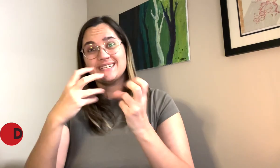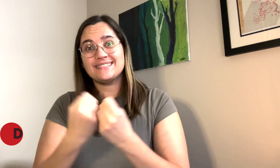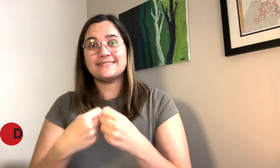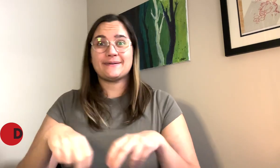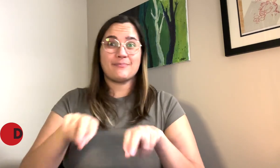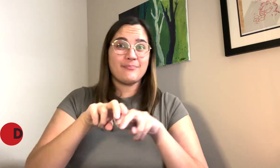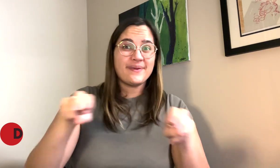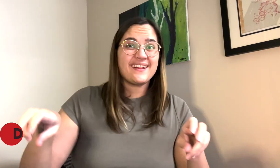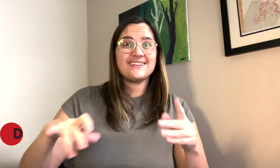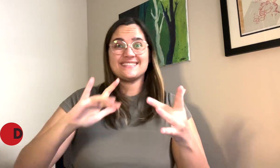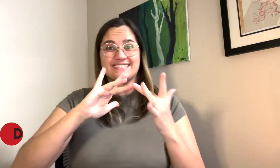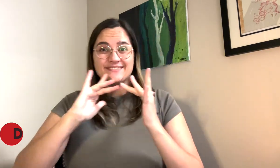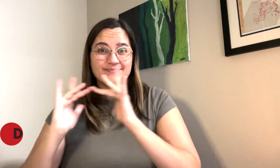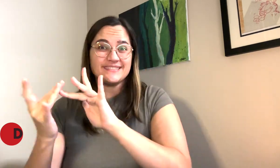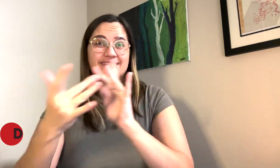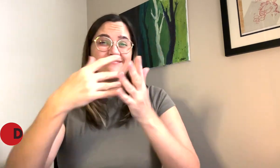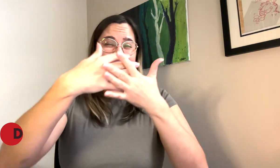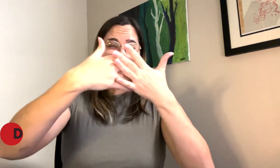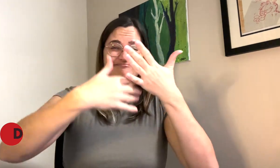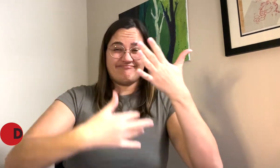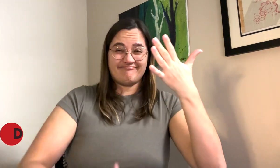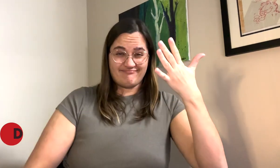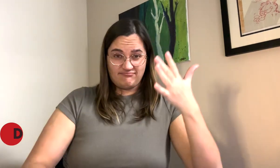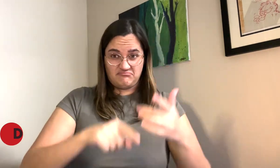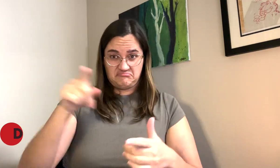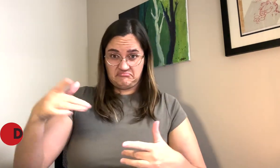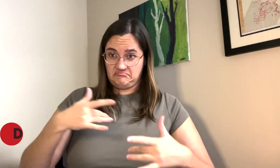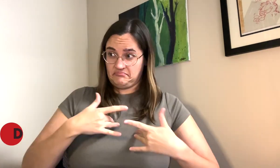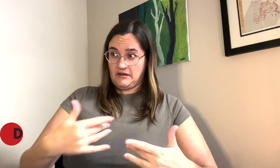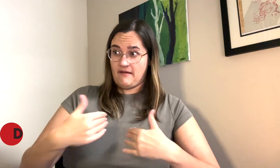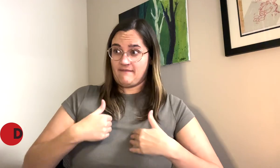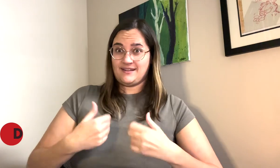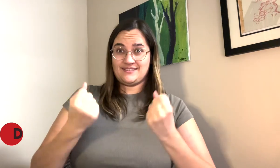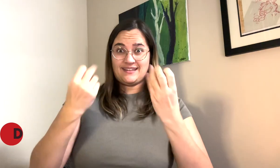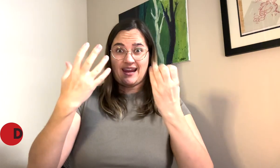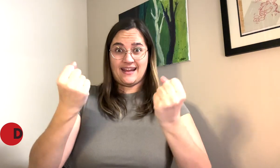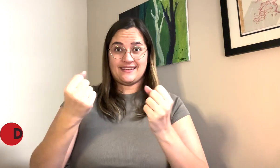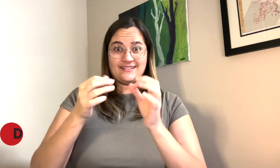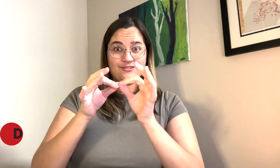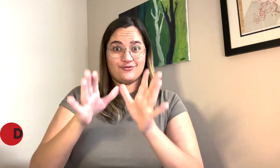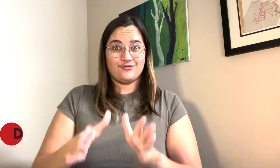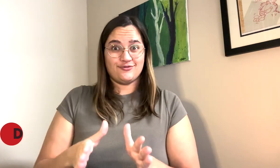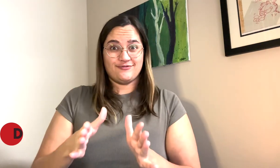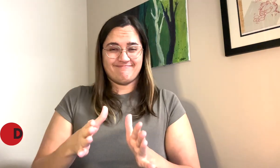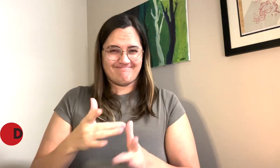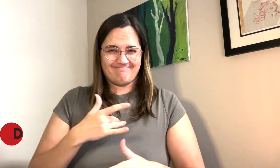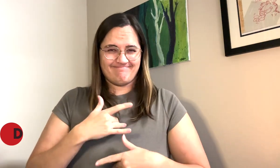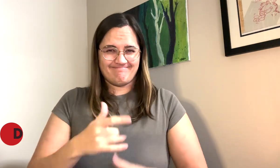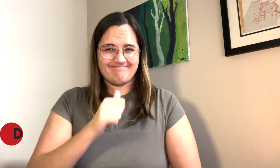Do they usually have a sign language interpreter? Not normally, no.